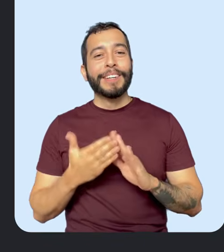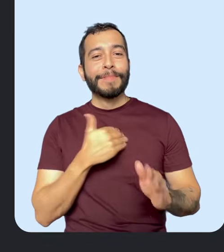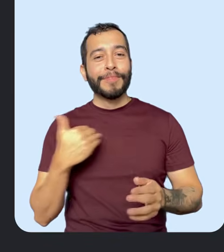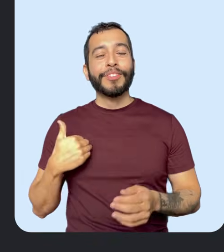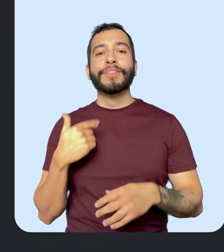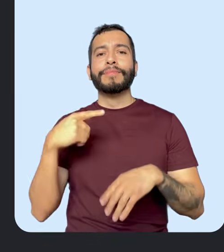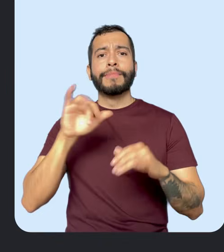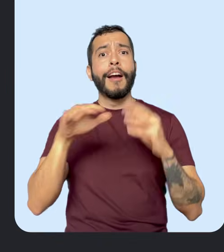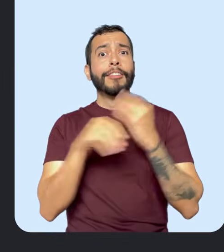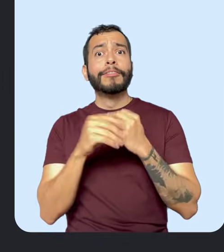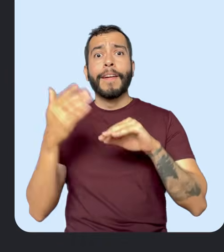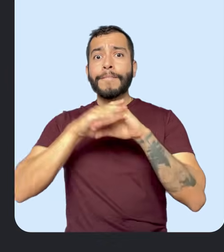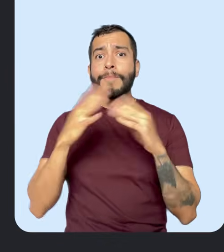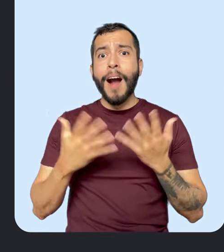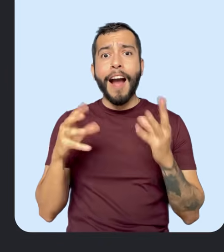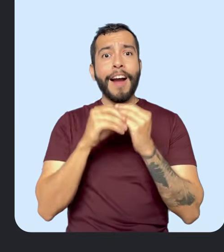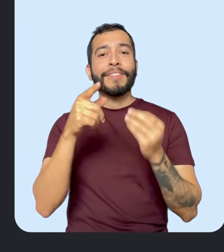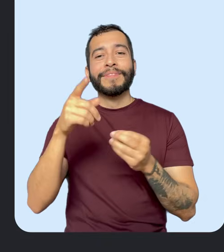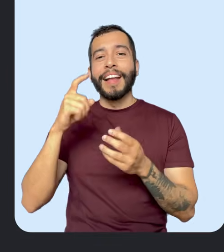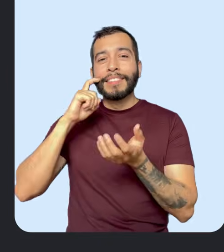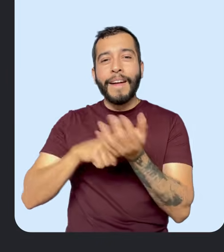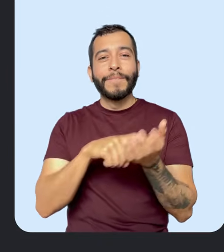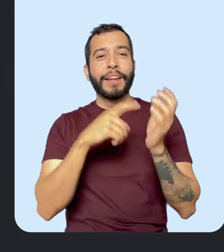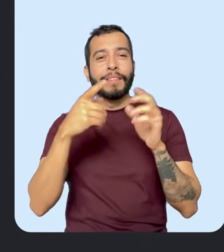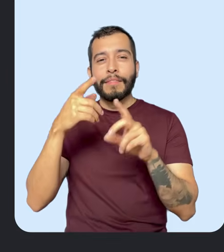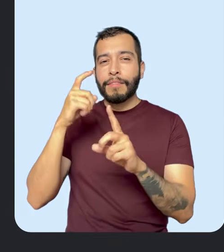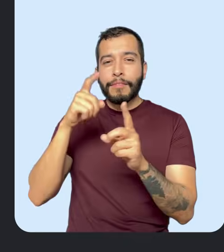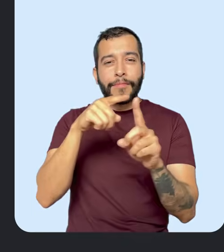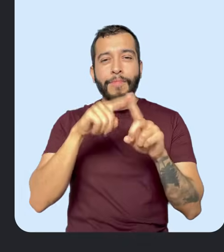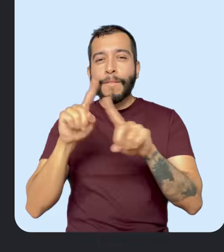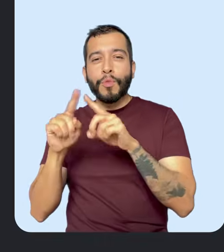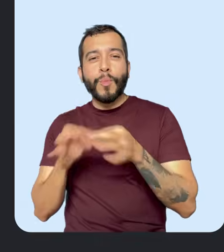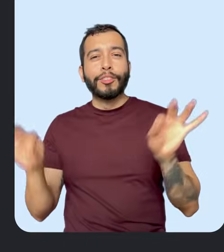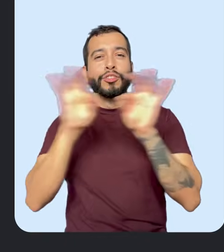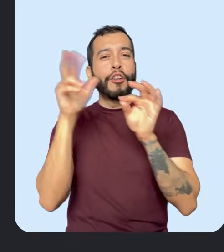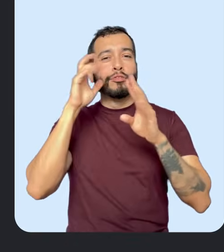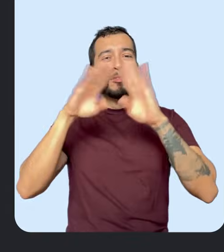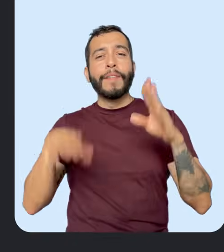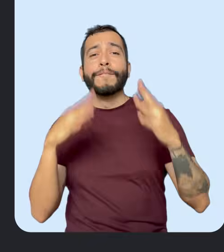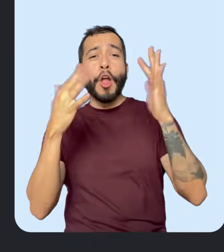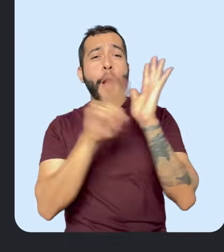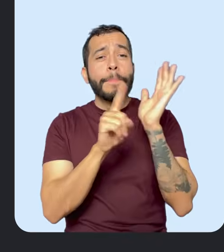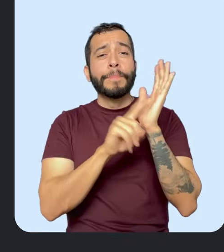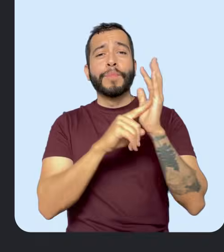In addition to detecting and alerting users to standard critical household sounds like fire alarms, running water, and door knocks,